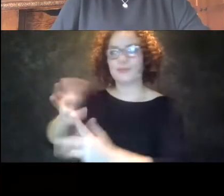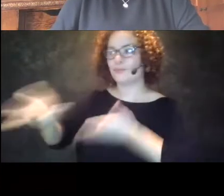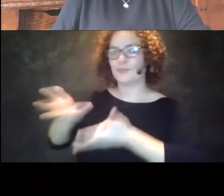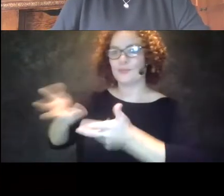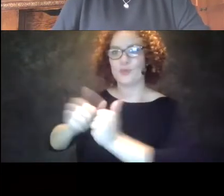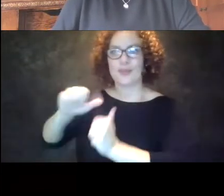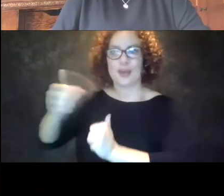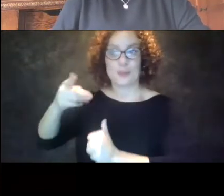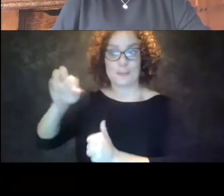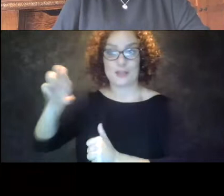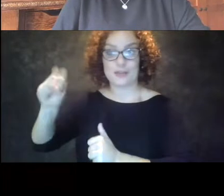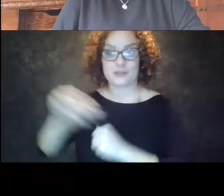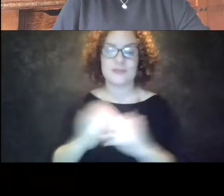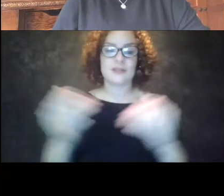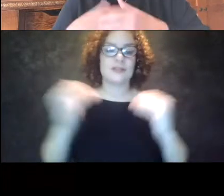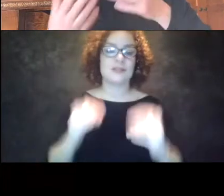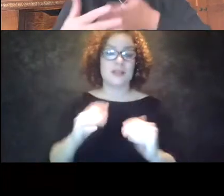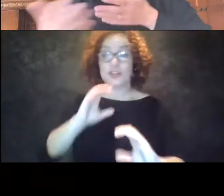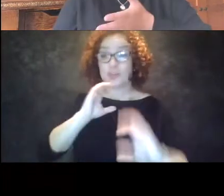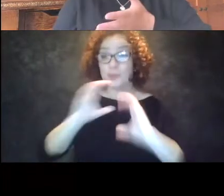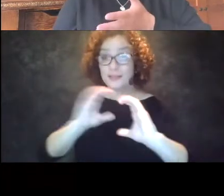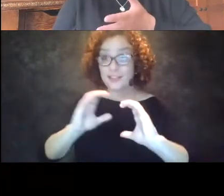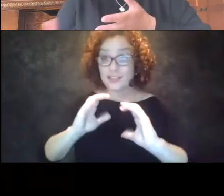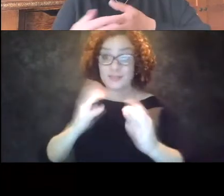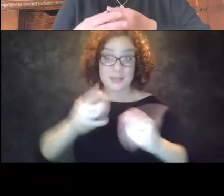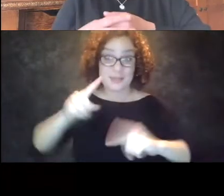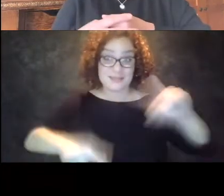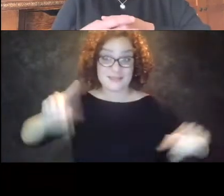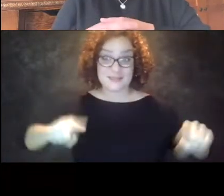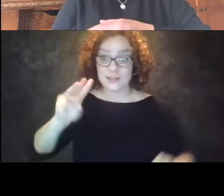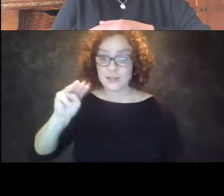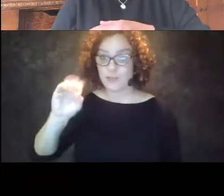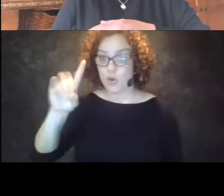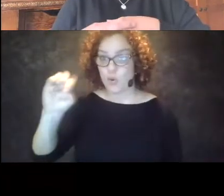So there may be a child who's deafblind, that uses multiple modes of communication they